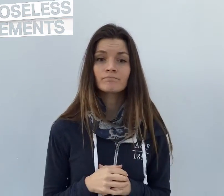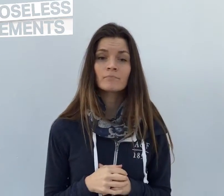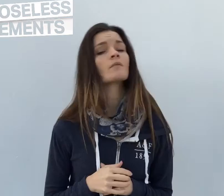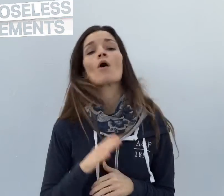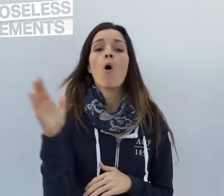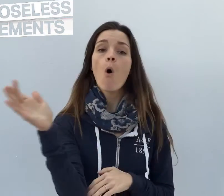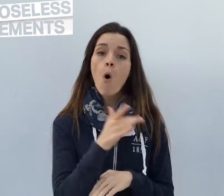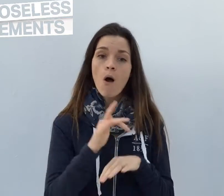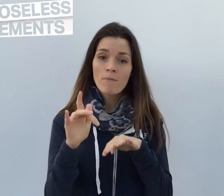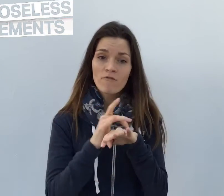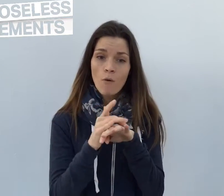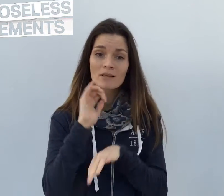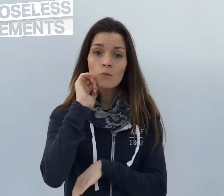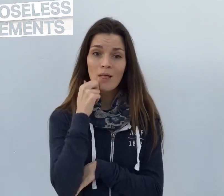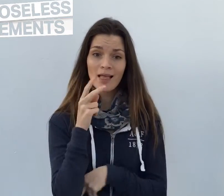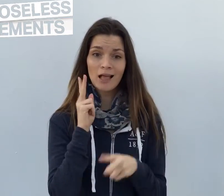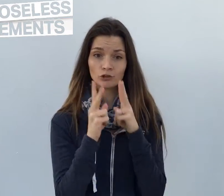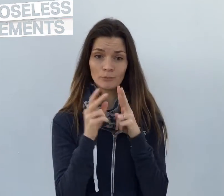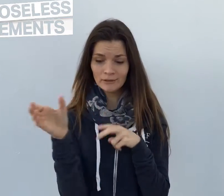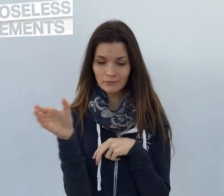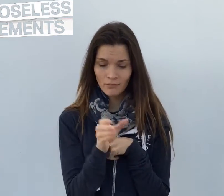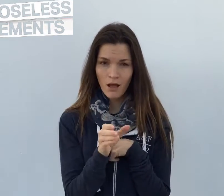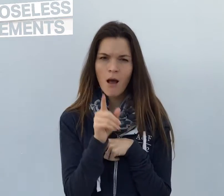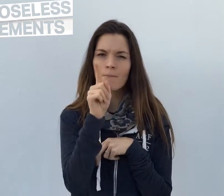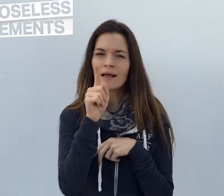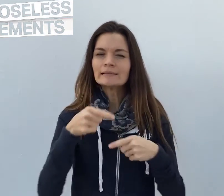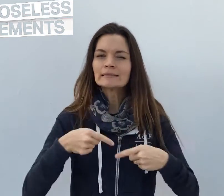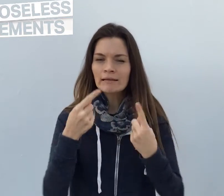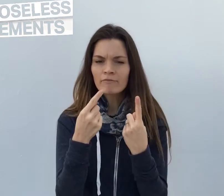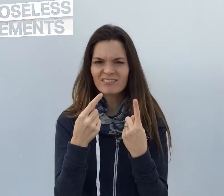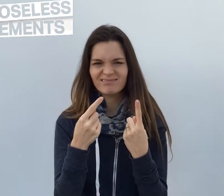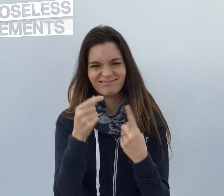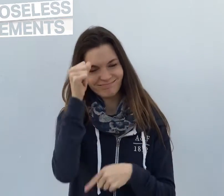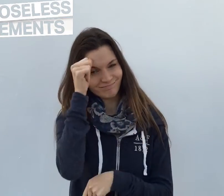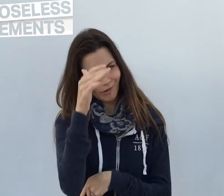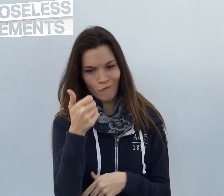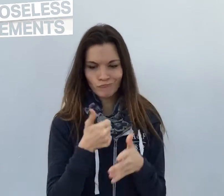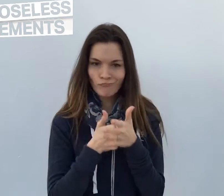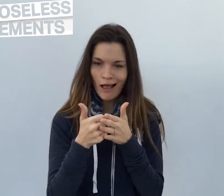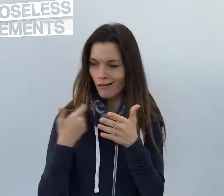All of the performances will be BSL interpreted. Now normally when we think about interpreted performance